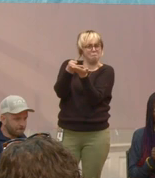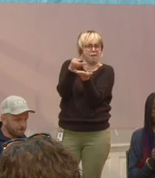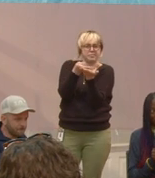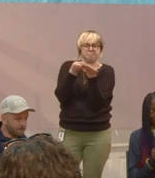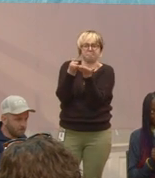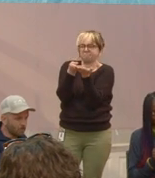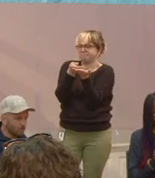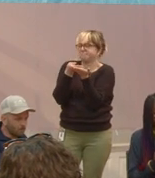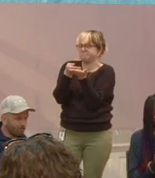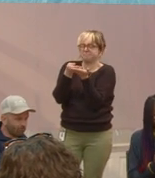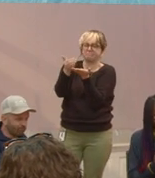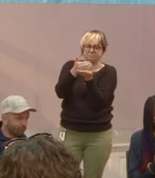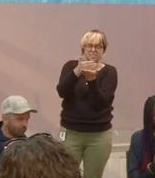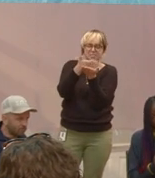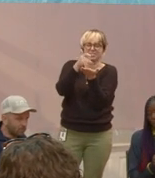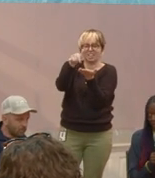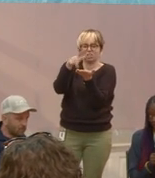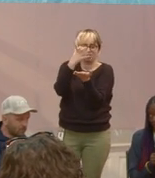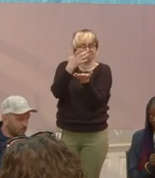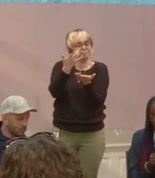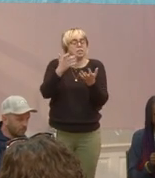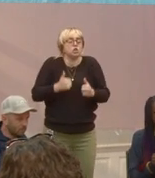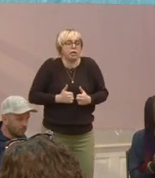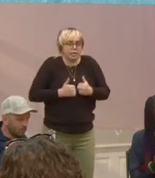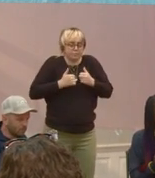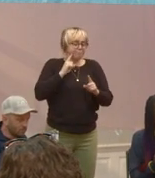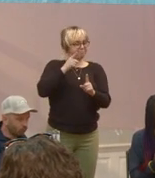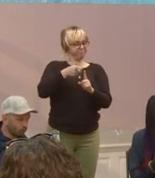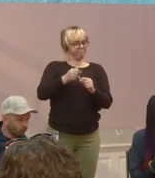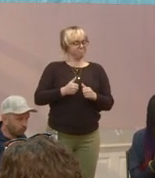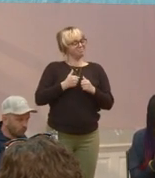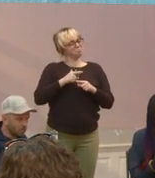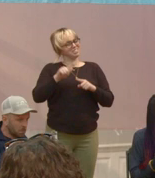And so there's a kind of like survival is that's happening But